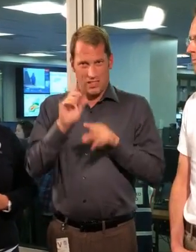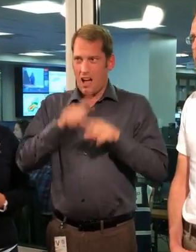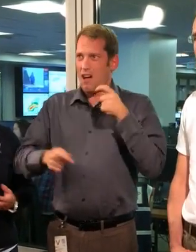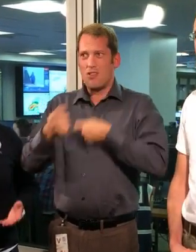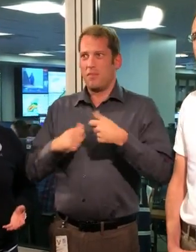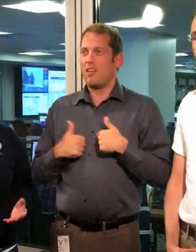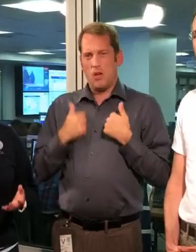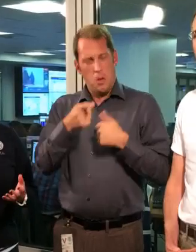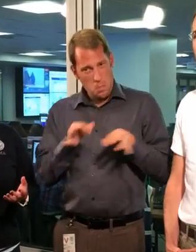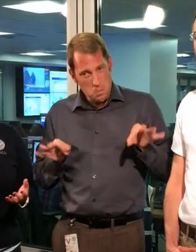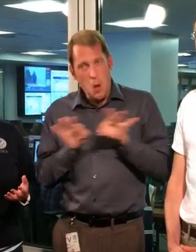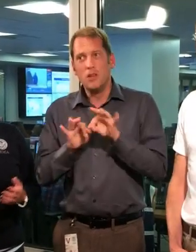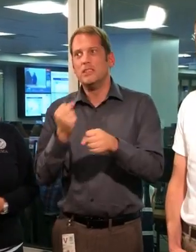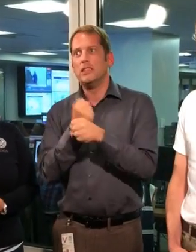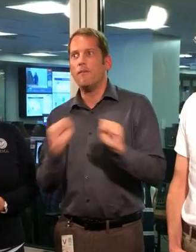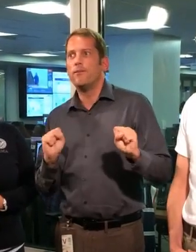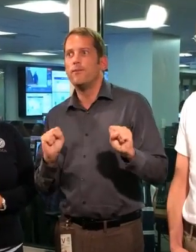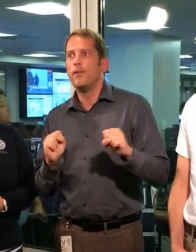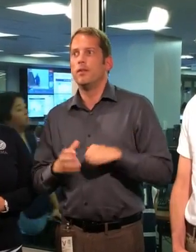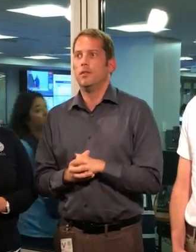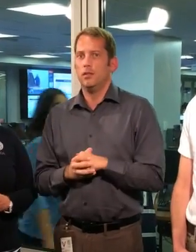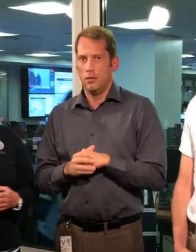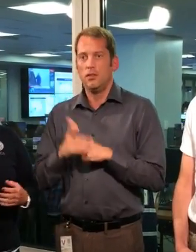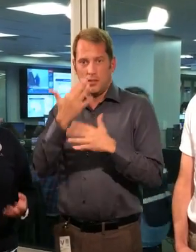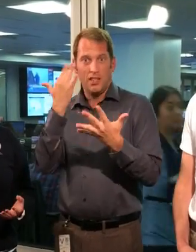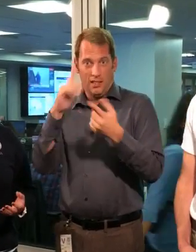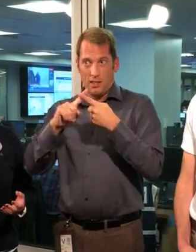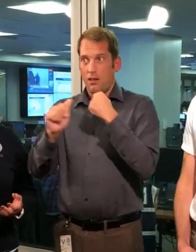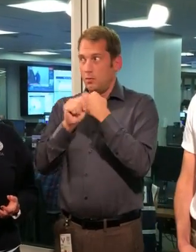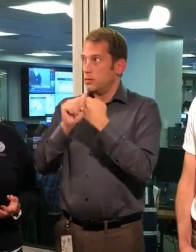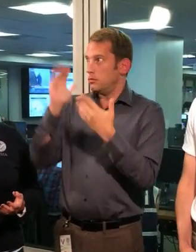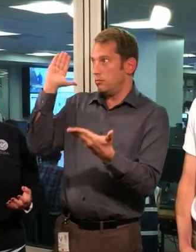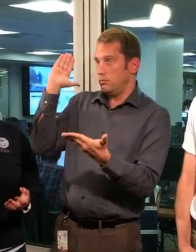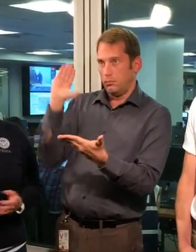stay out of harm's way, and when it comes to time to go back into your homes, to go